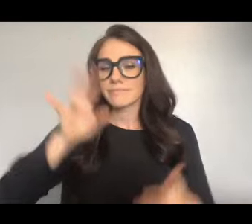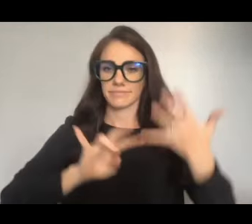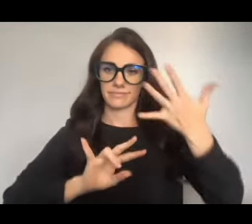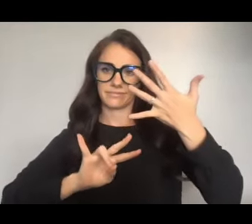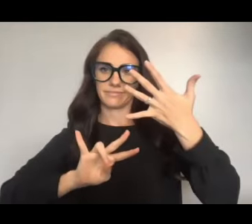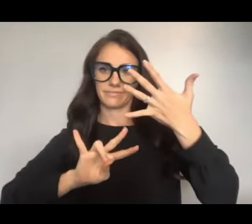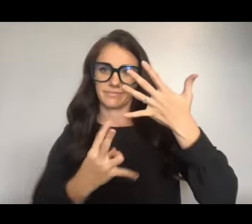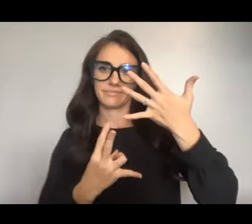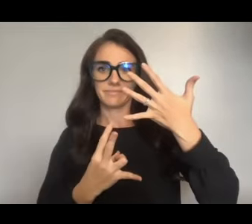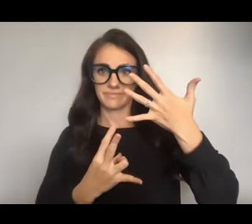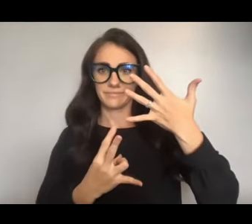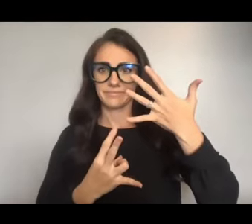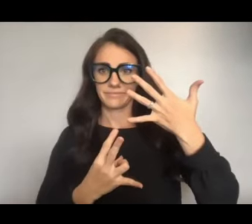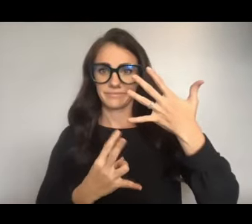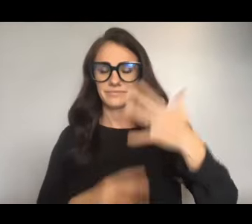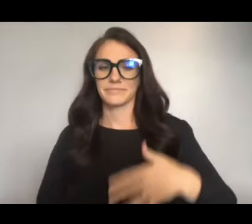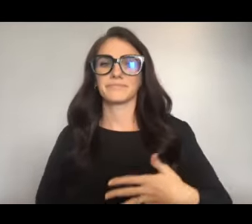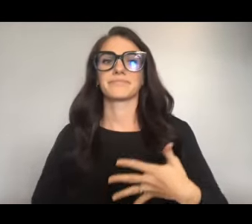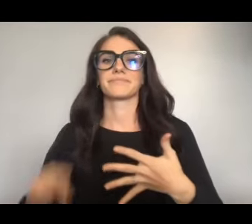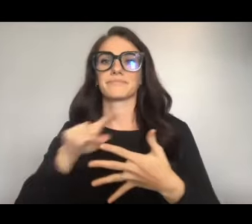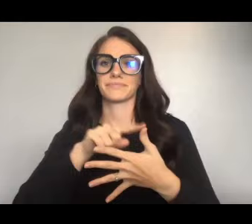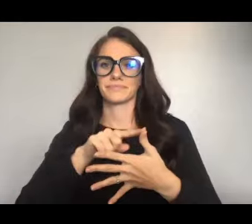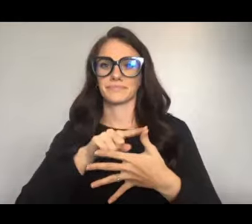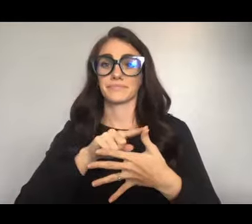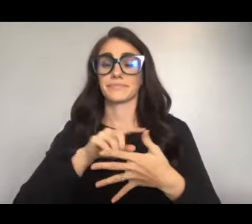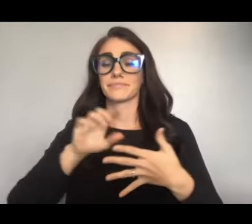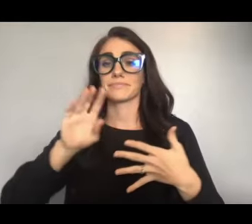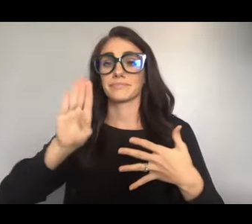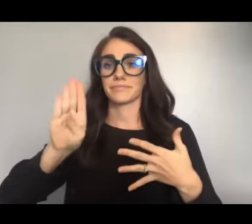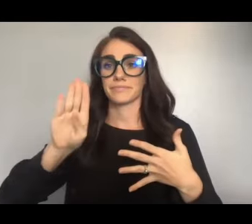My dad is seventh in line.